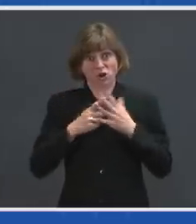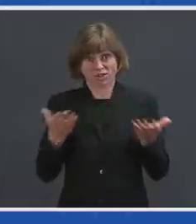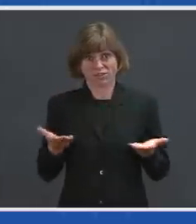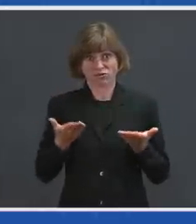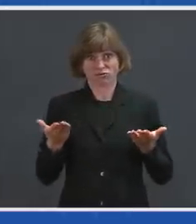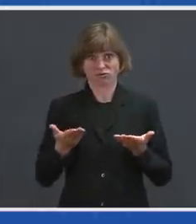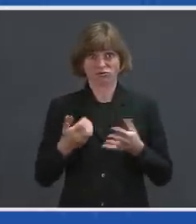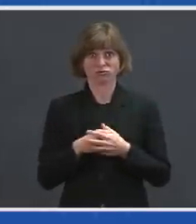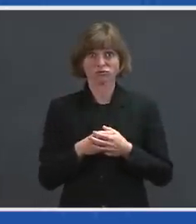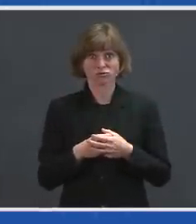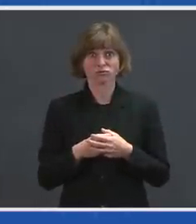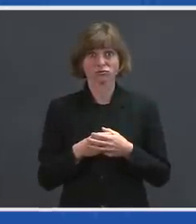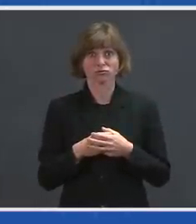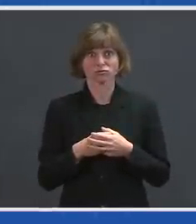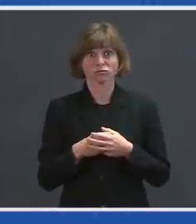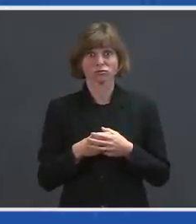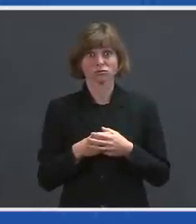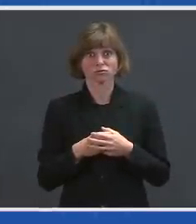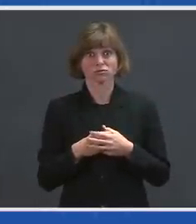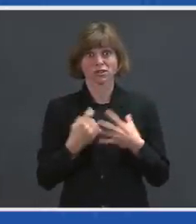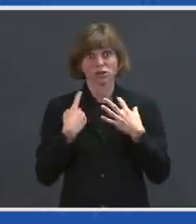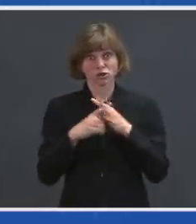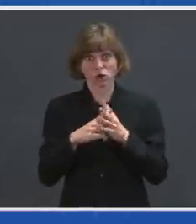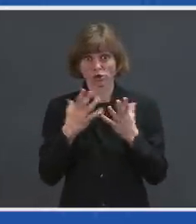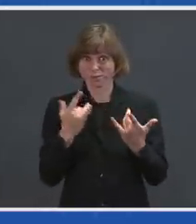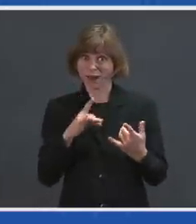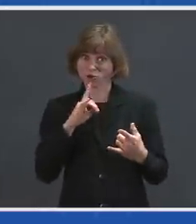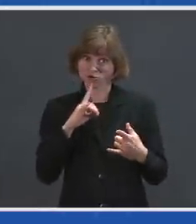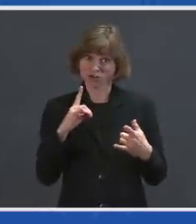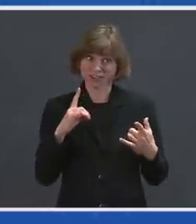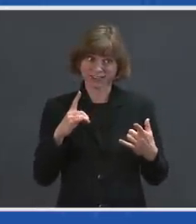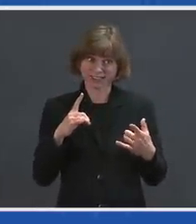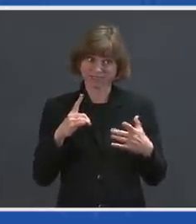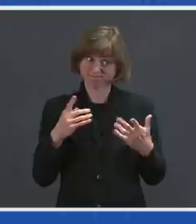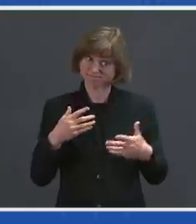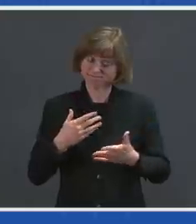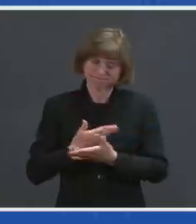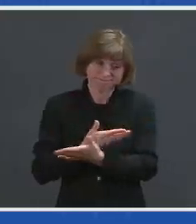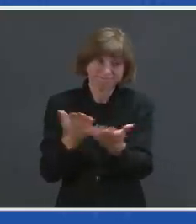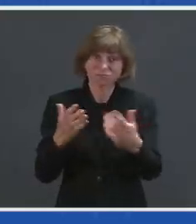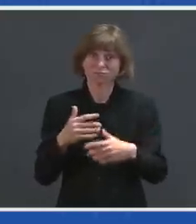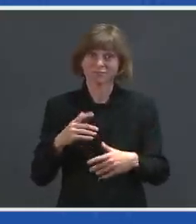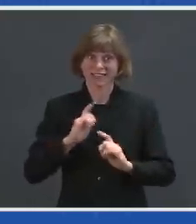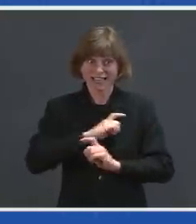It starts by bringing this home -- bringing home what you've done all the way.